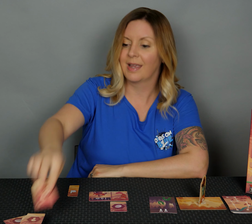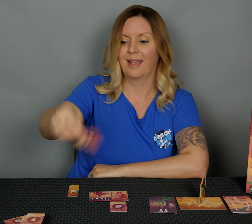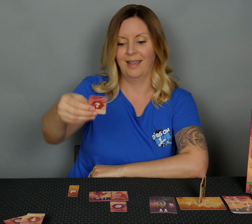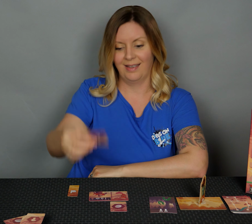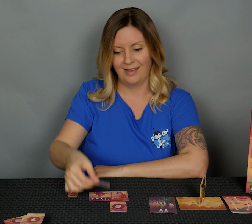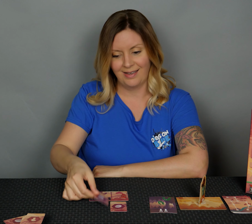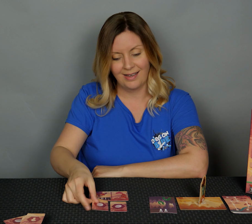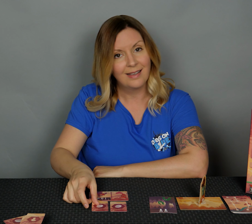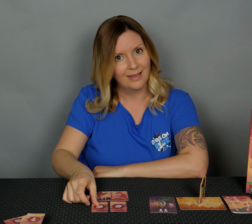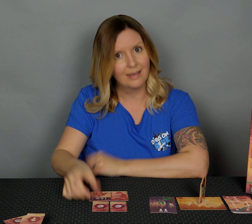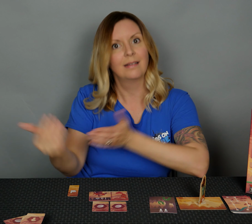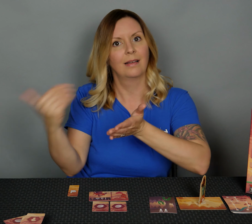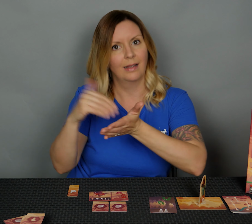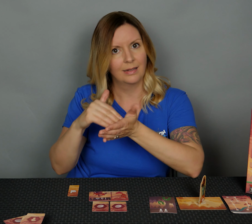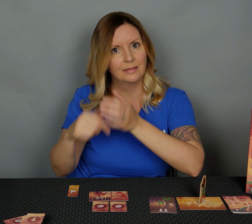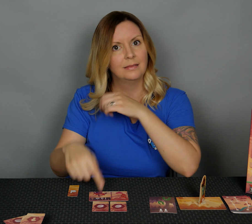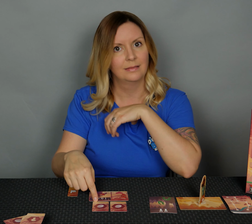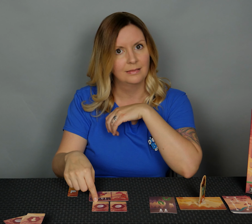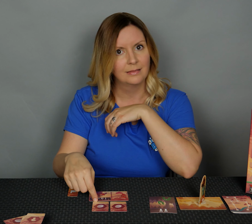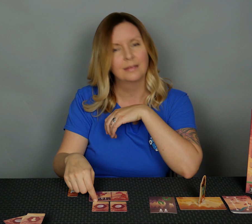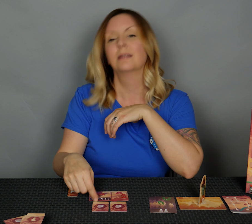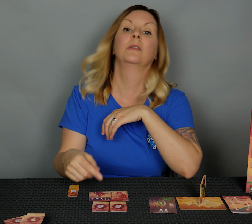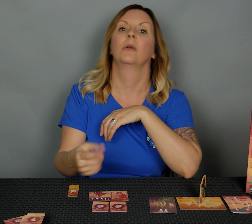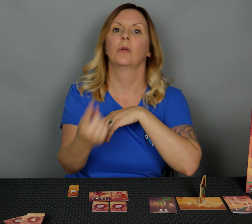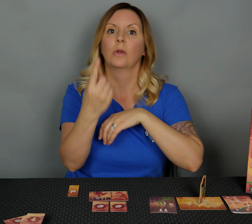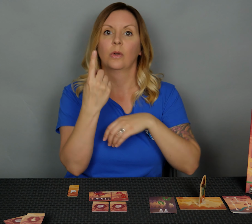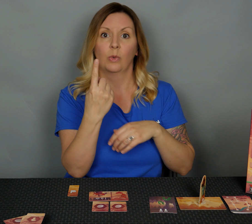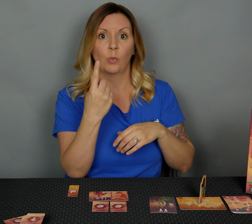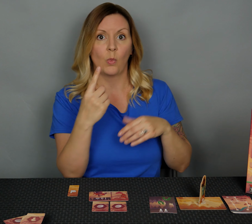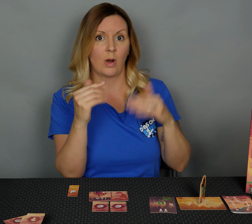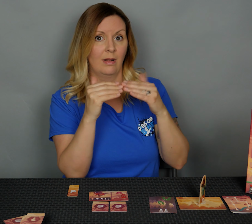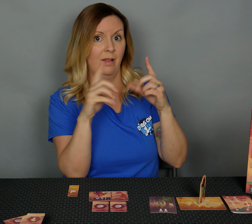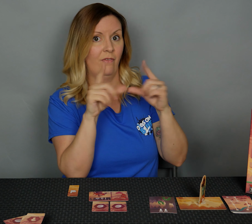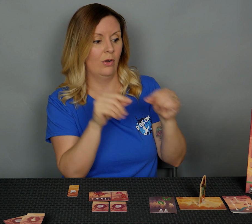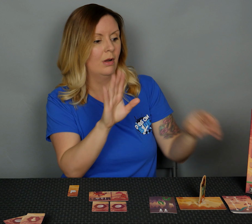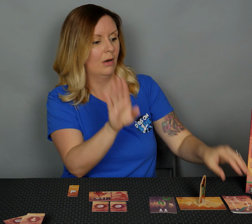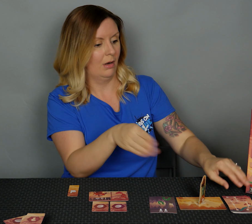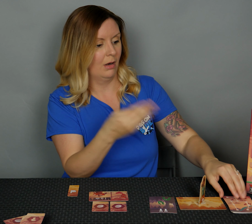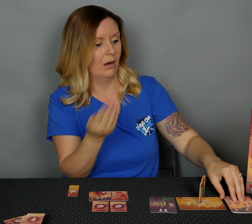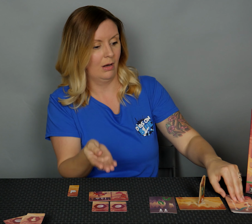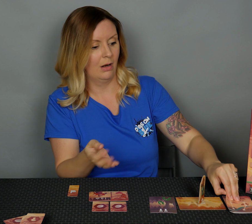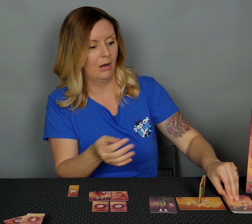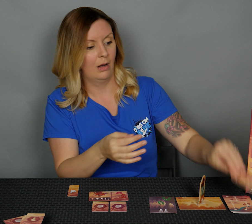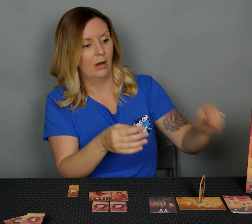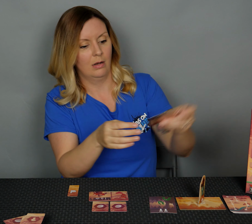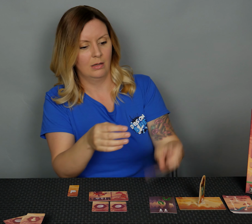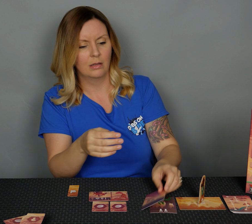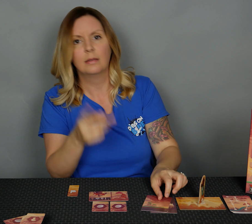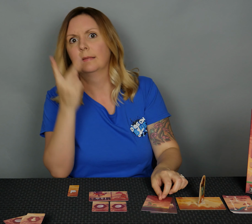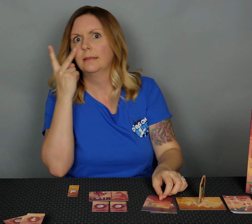In this case, draw another treasure and flip over another level card.